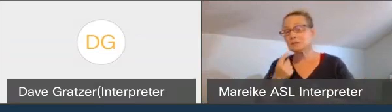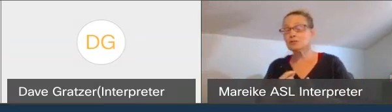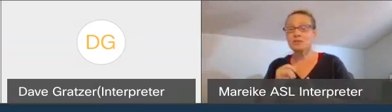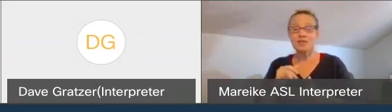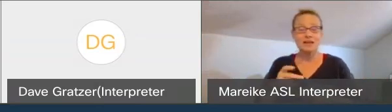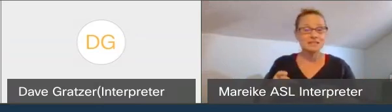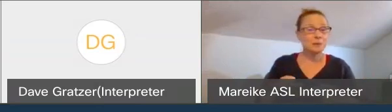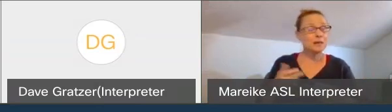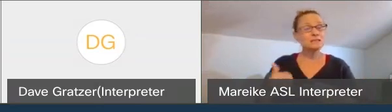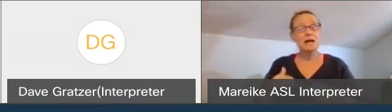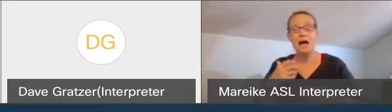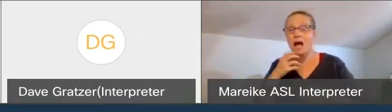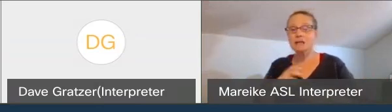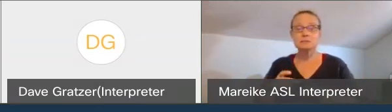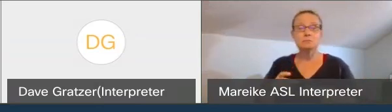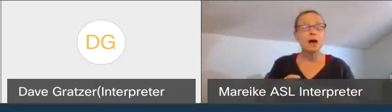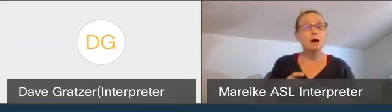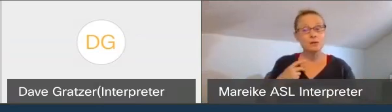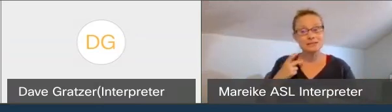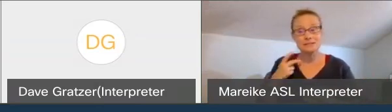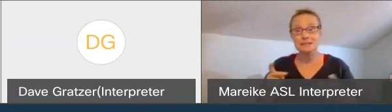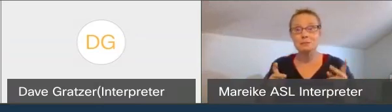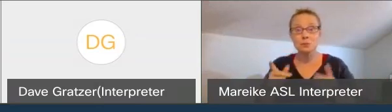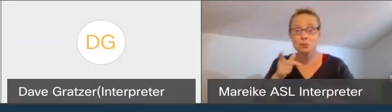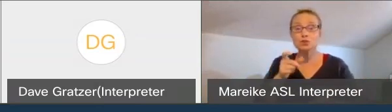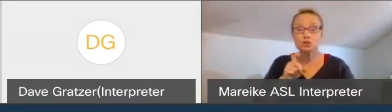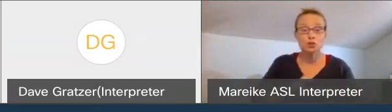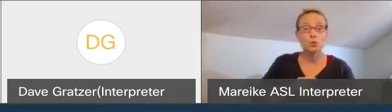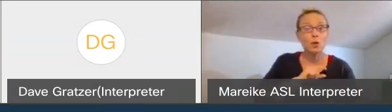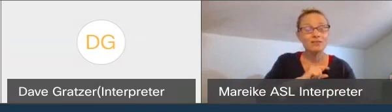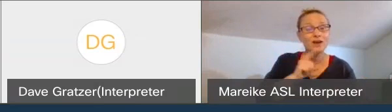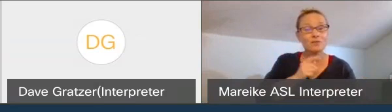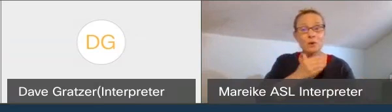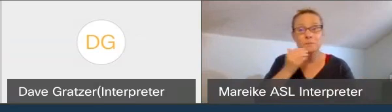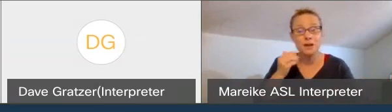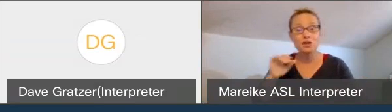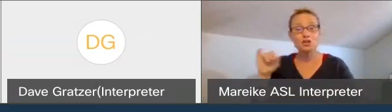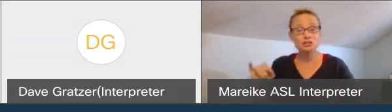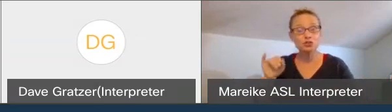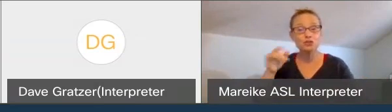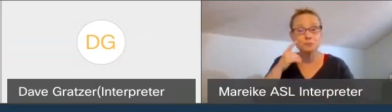We see the individuals who should qualify for better coverage because they have so many